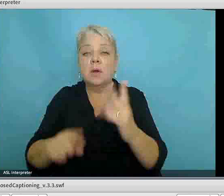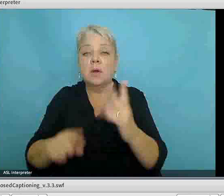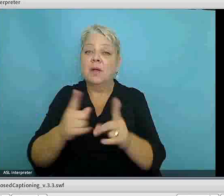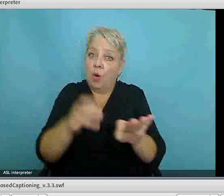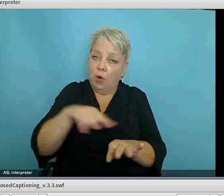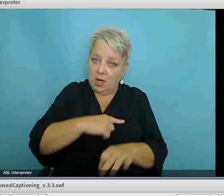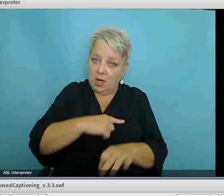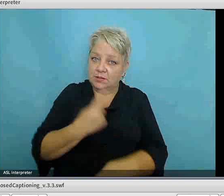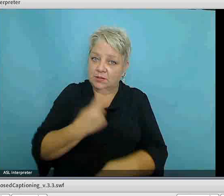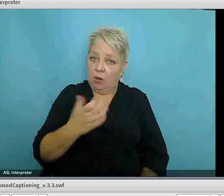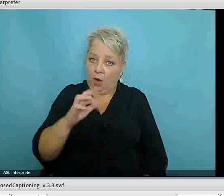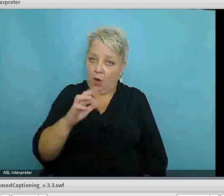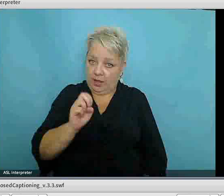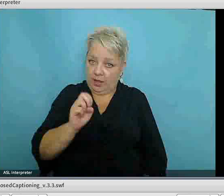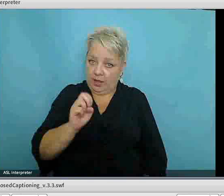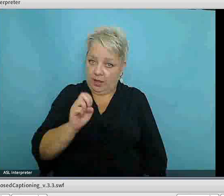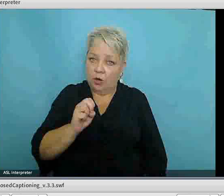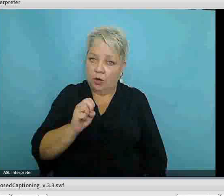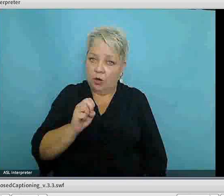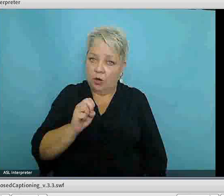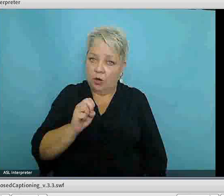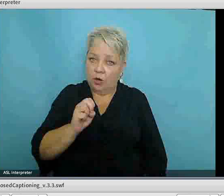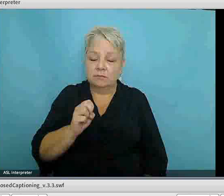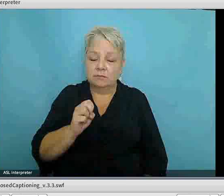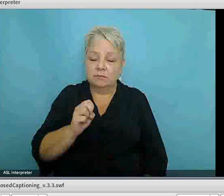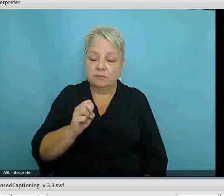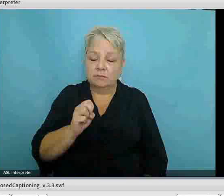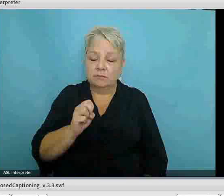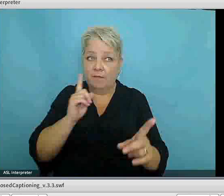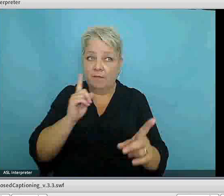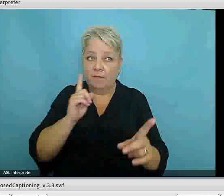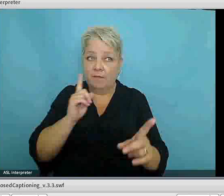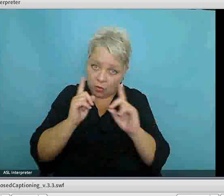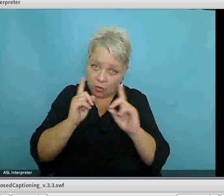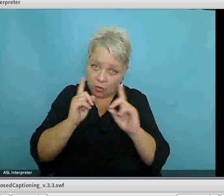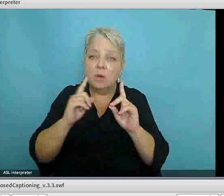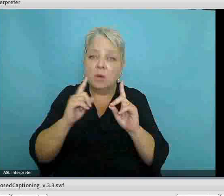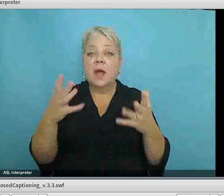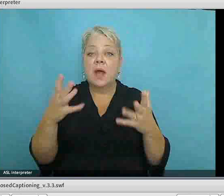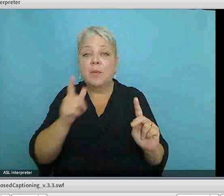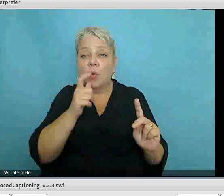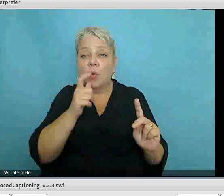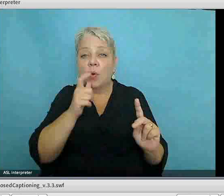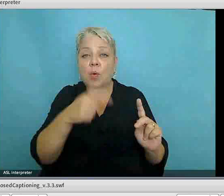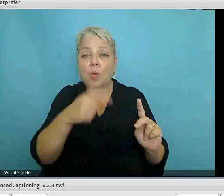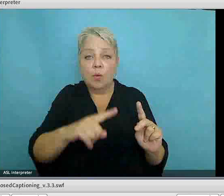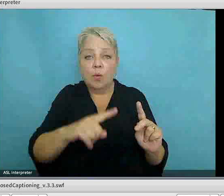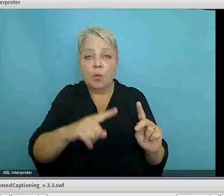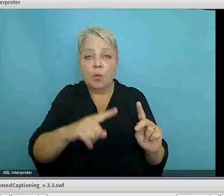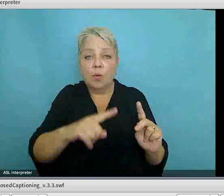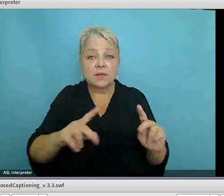of the folks have had difficulties in that area, accessing quality healthcare and getting